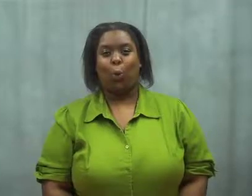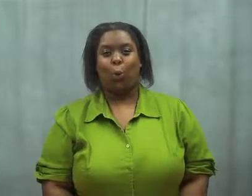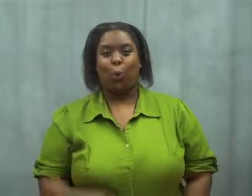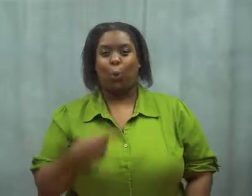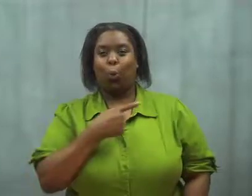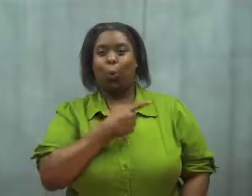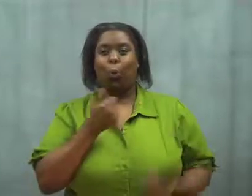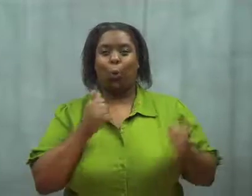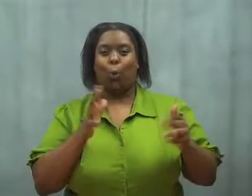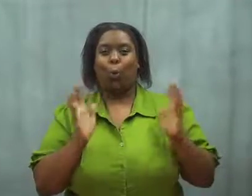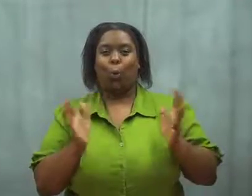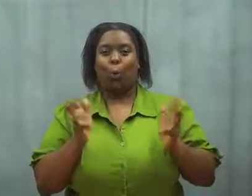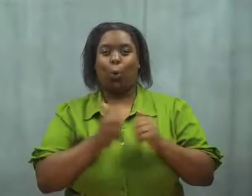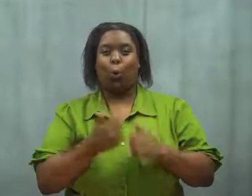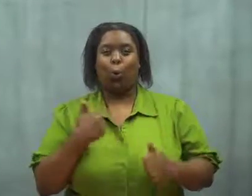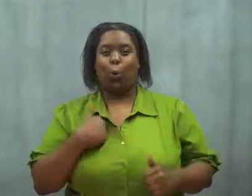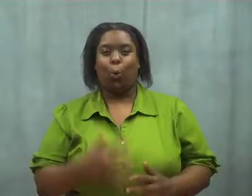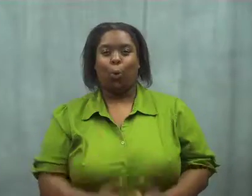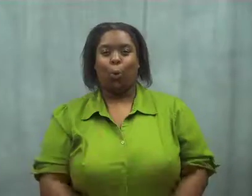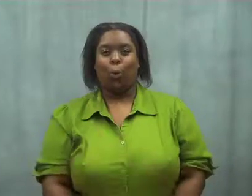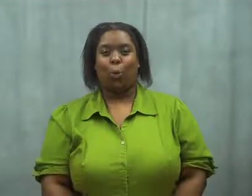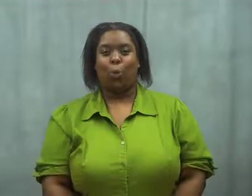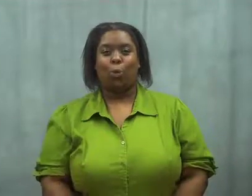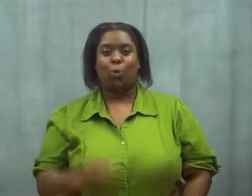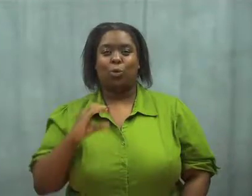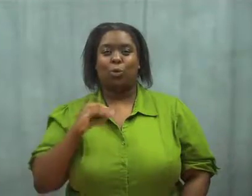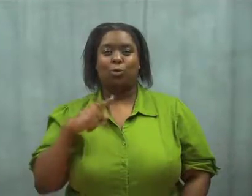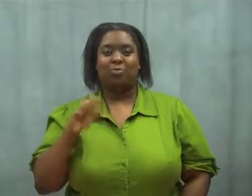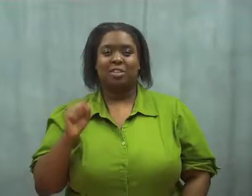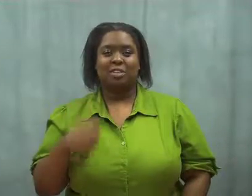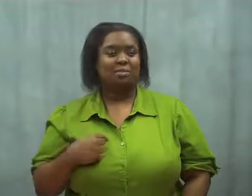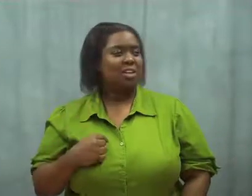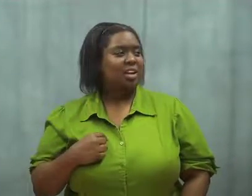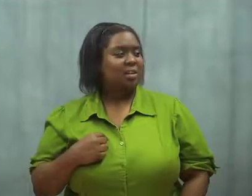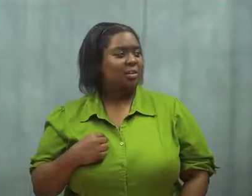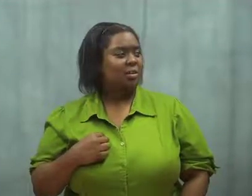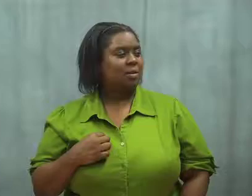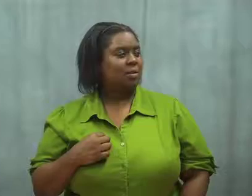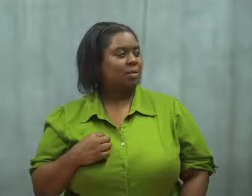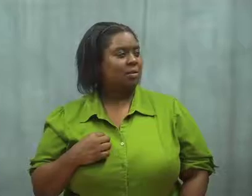This person is trying to talk to me. Oops.